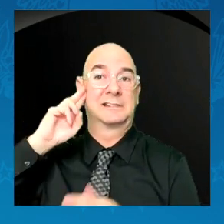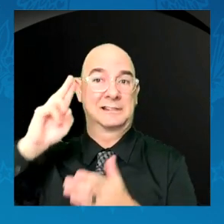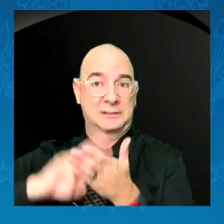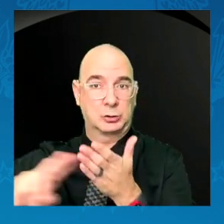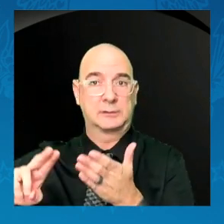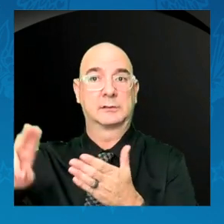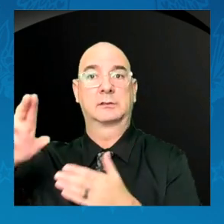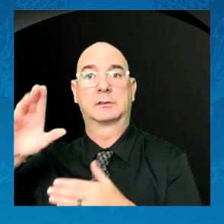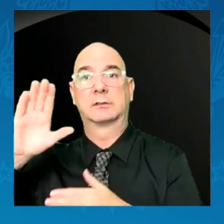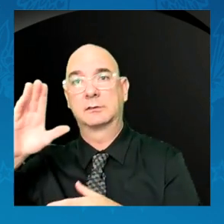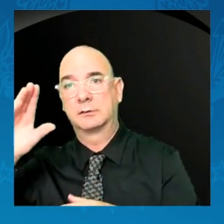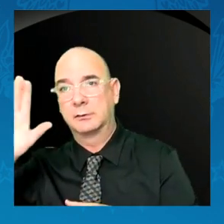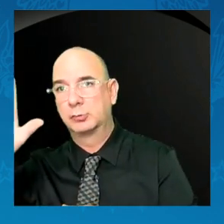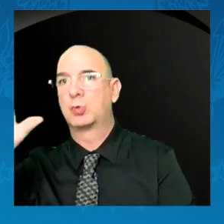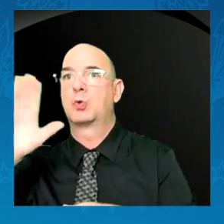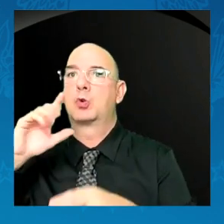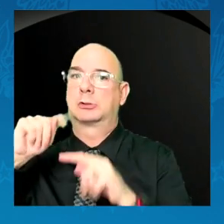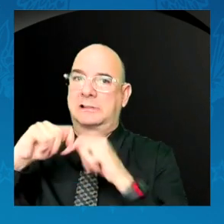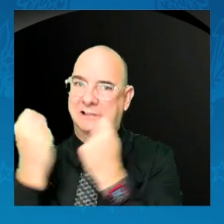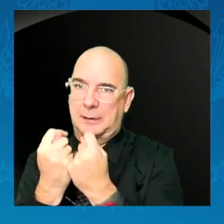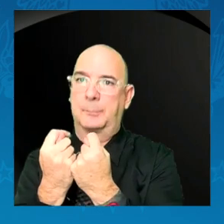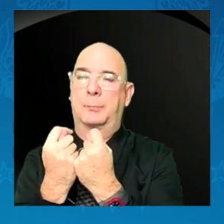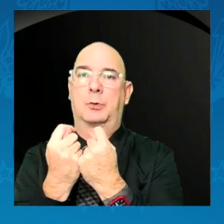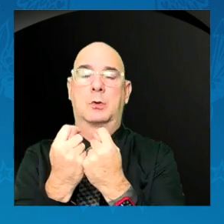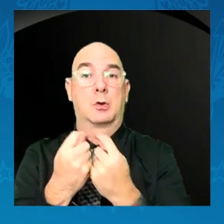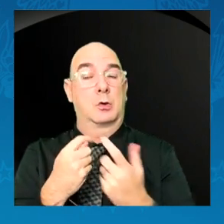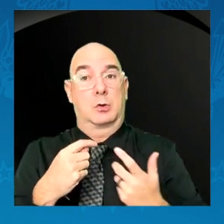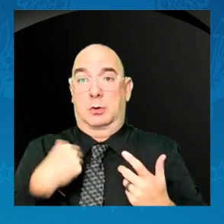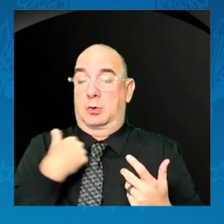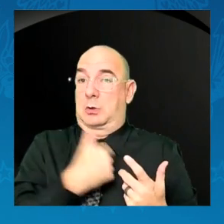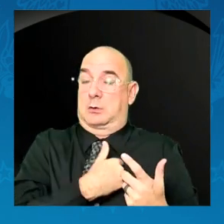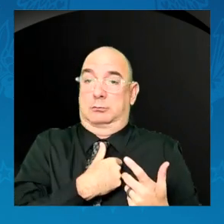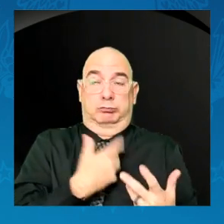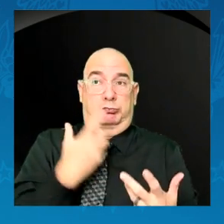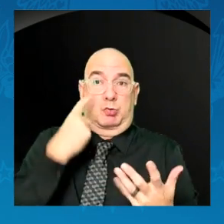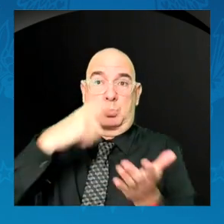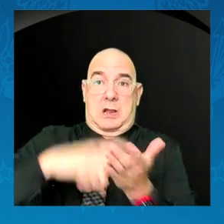the exceptional contributions over these past three years of our supporting NASA